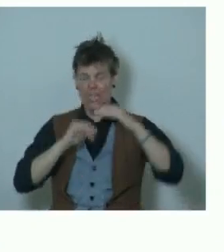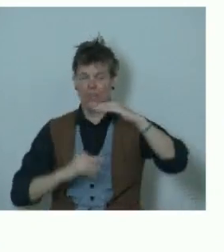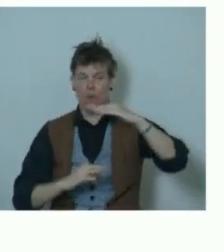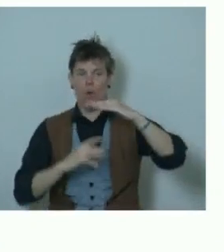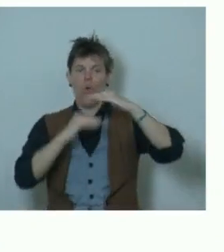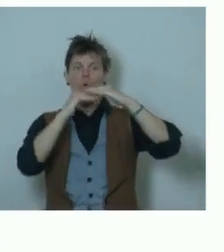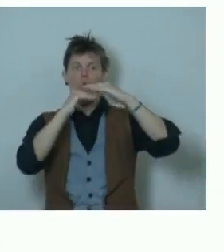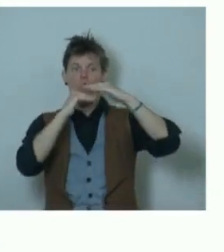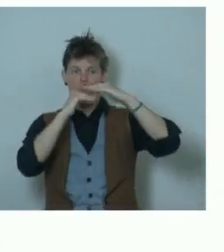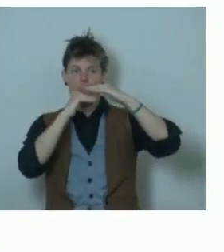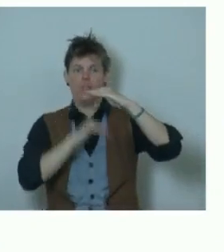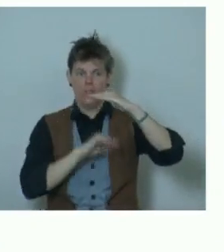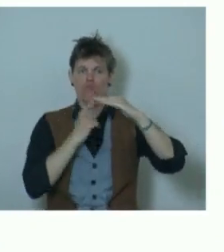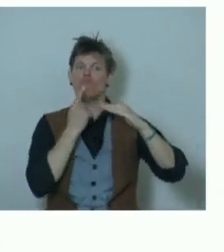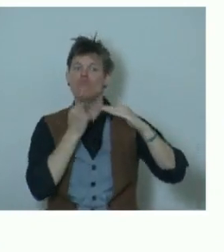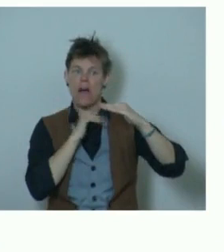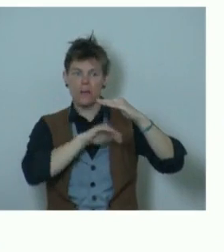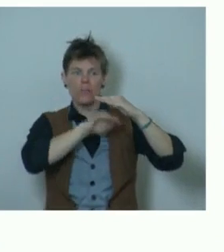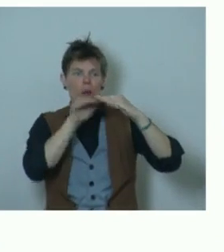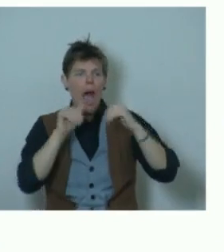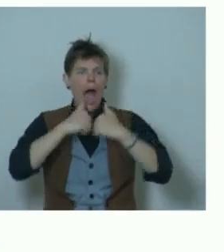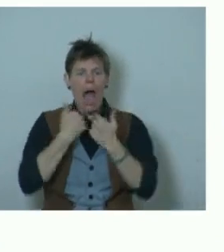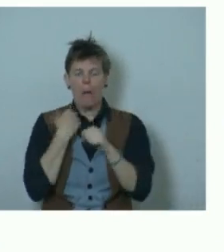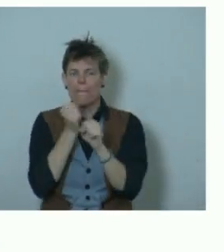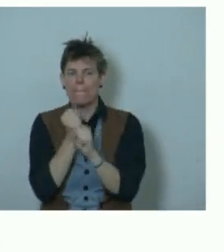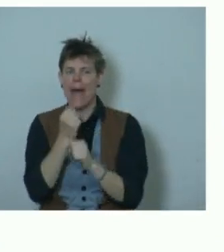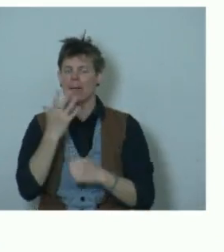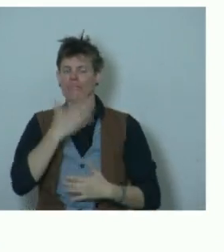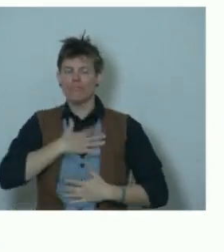THE NEXT ONE IS VENTILATORS, THE REDLINE AT ABOUT 450.